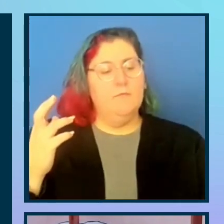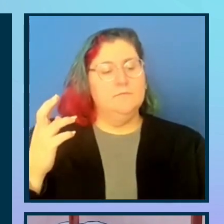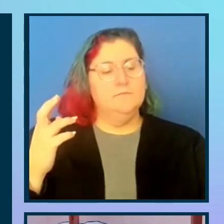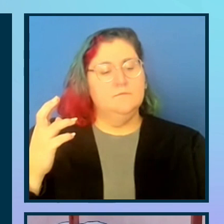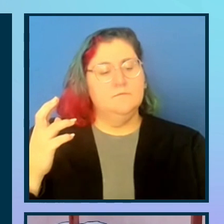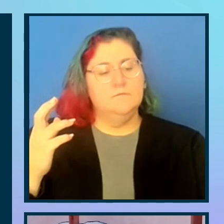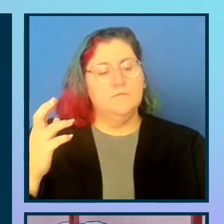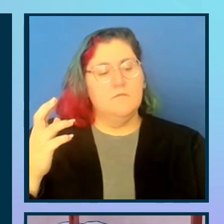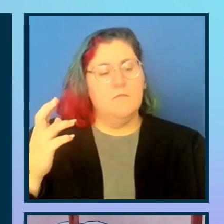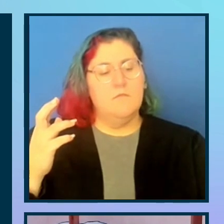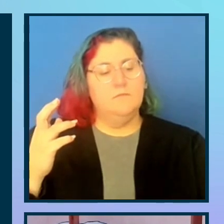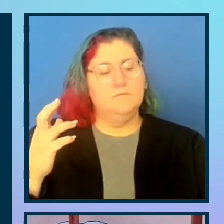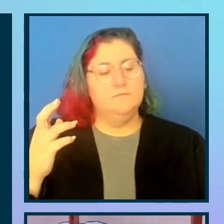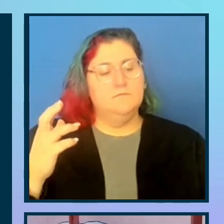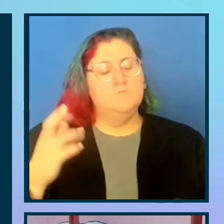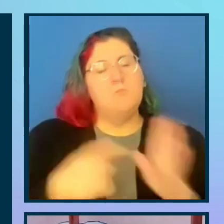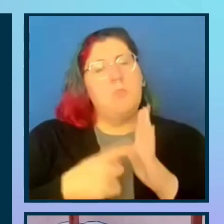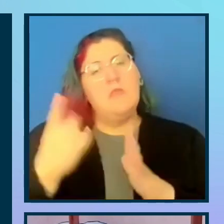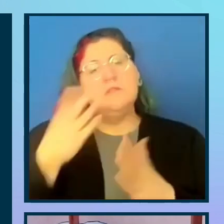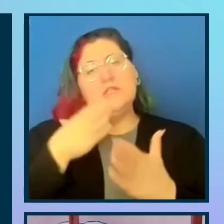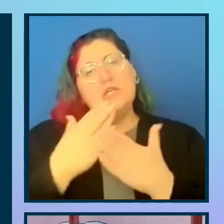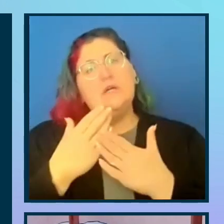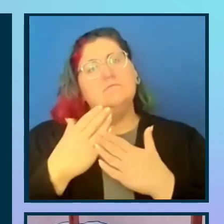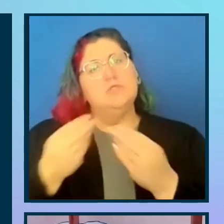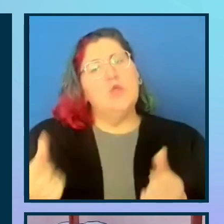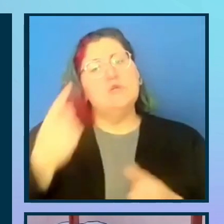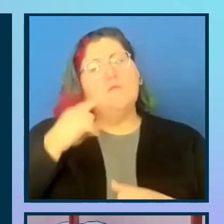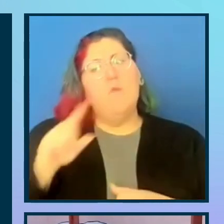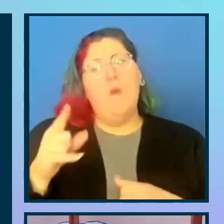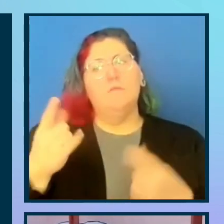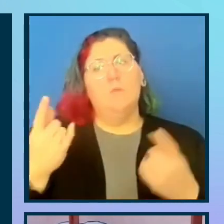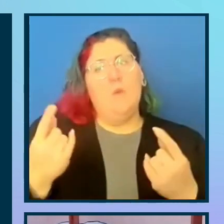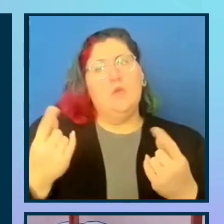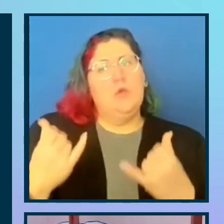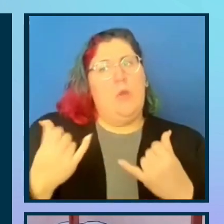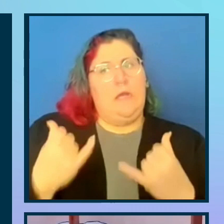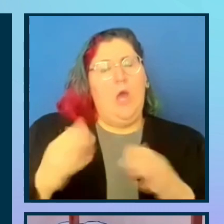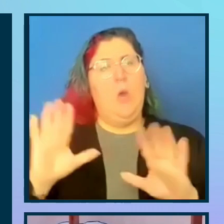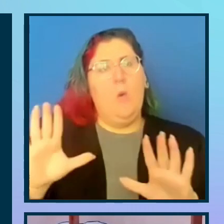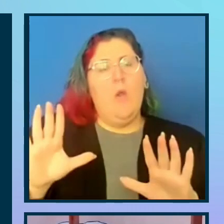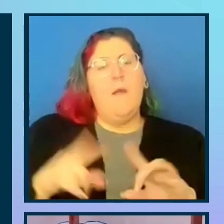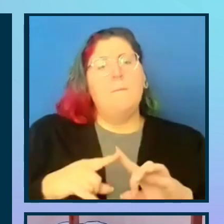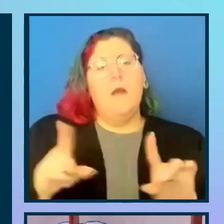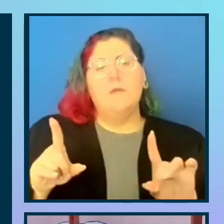"for where we're at right now, "but for everything else that we build into the future, "we want to make sure that that content